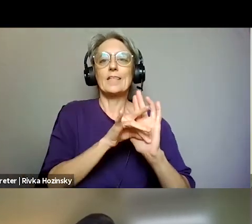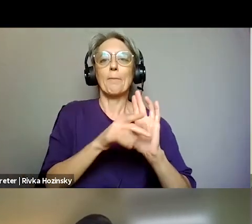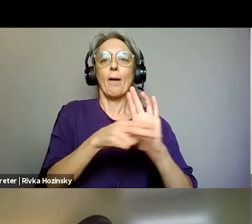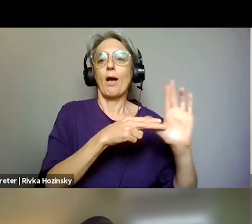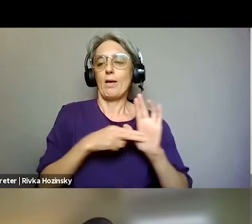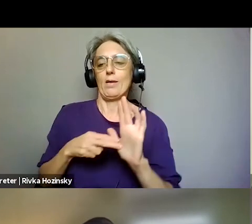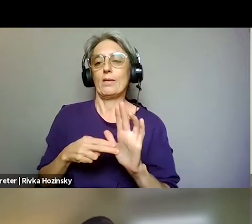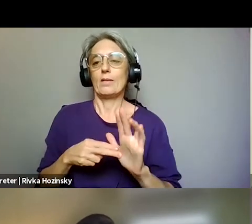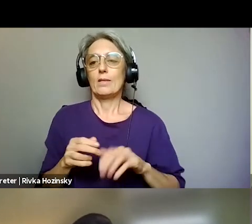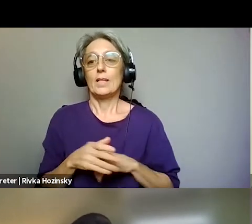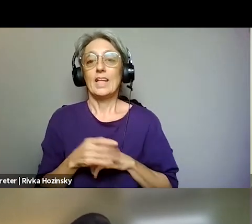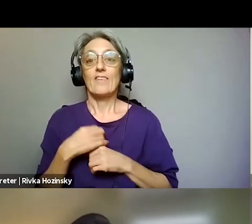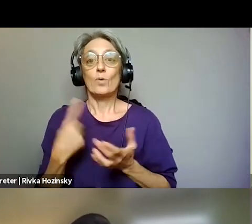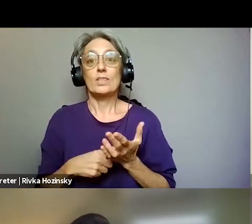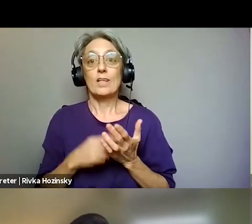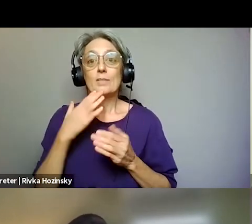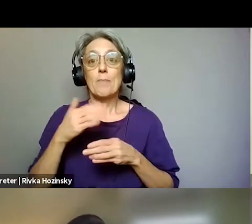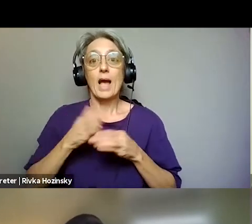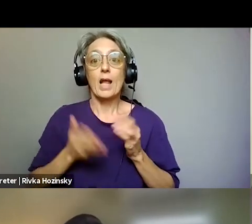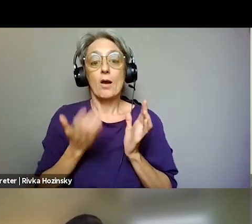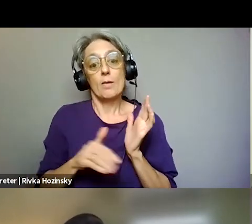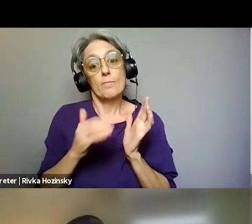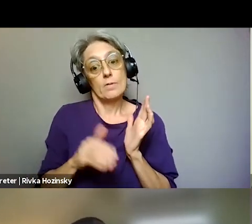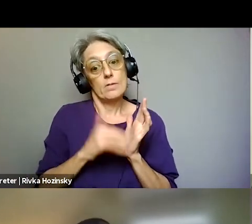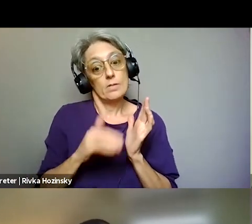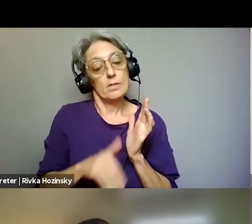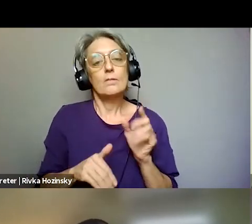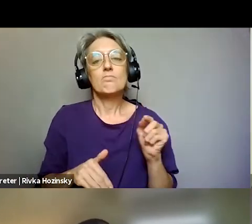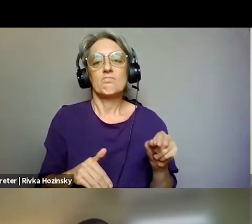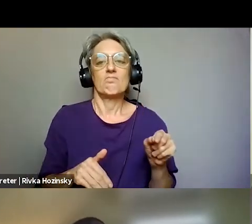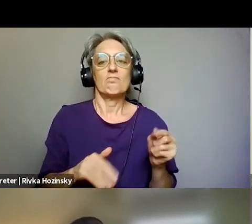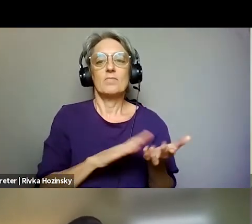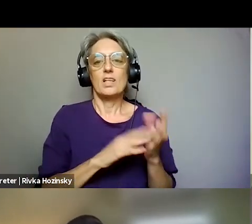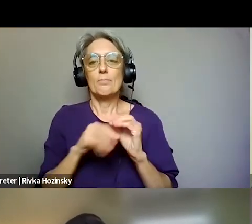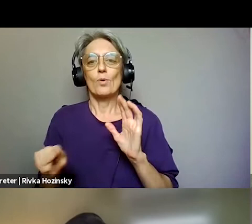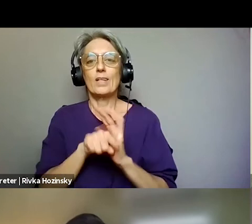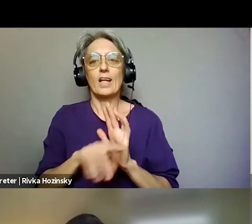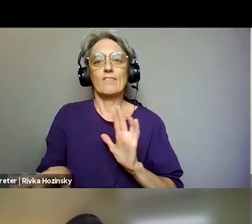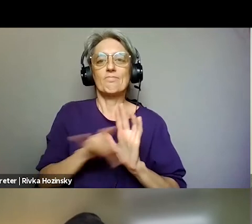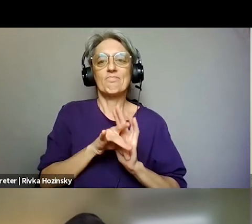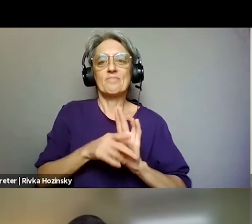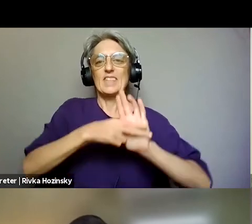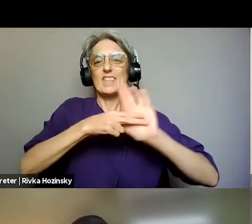are, it can sort of in a way lead to more stigma with saying, oh do you know how bad outcomes